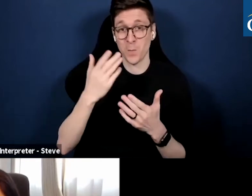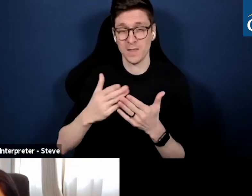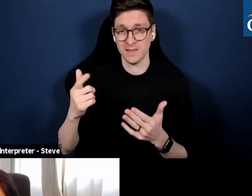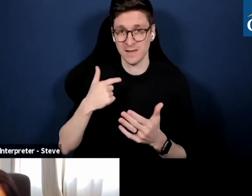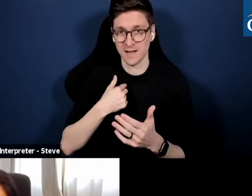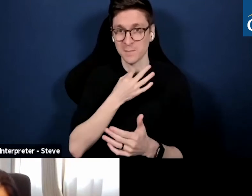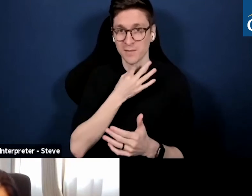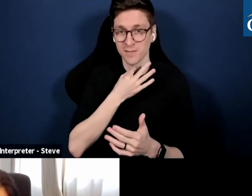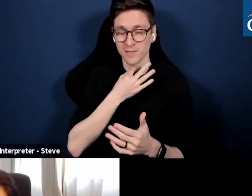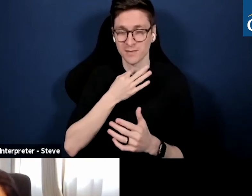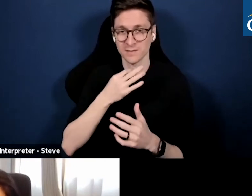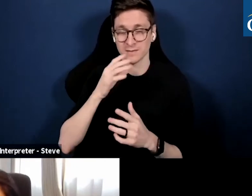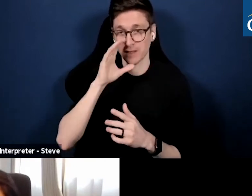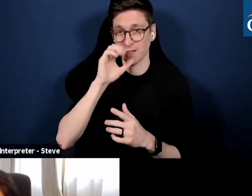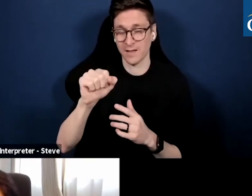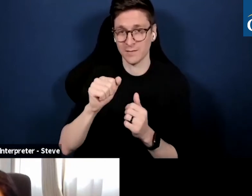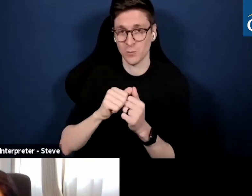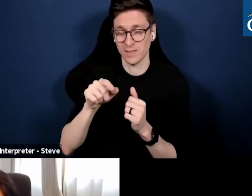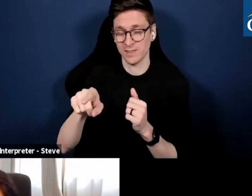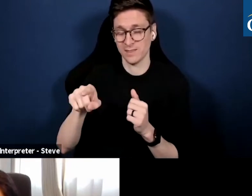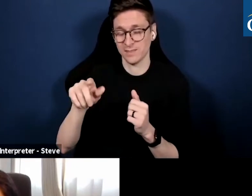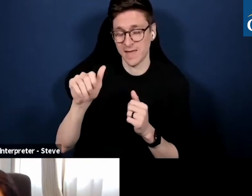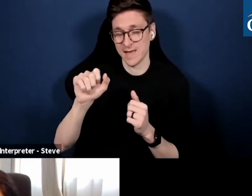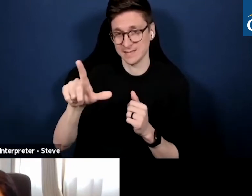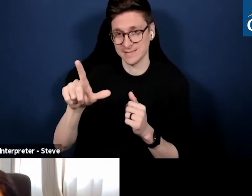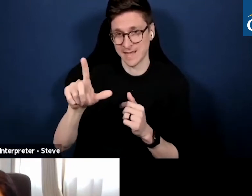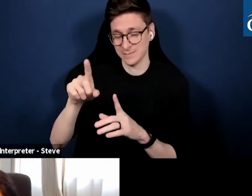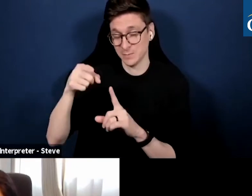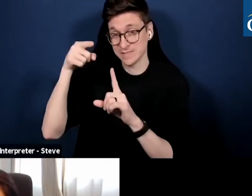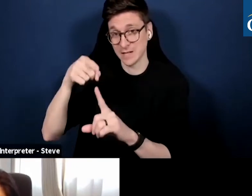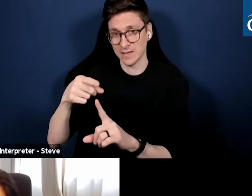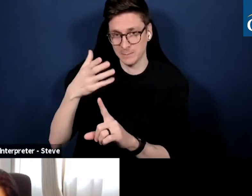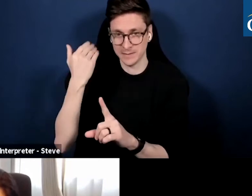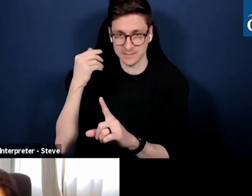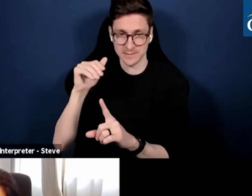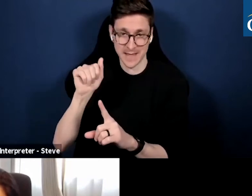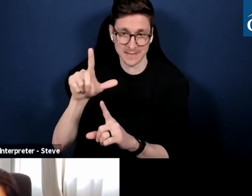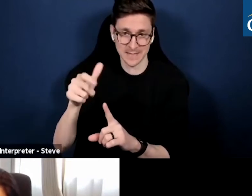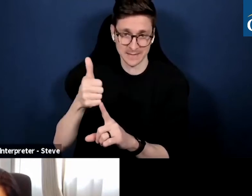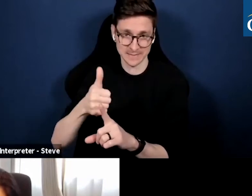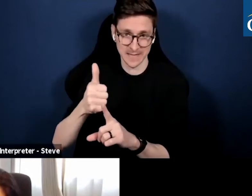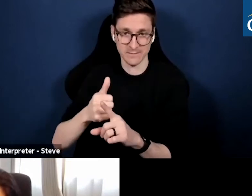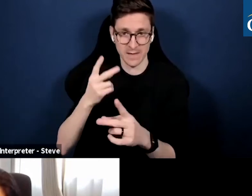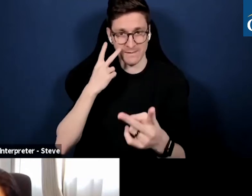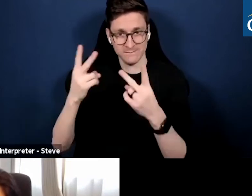is american sign language in particular is a visual spatial language which relies much more